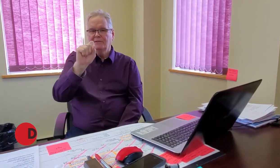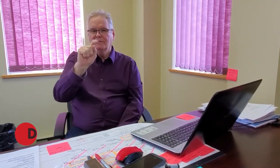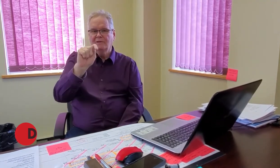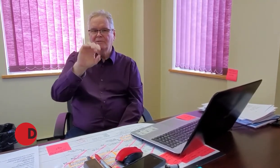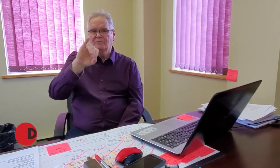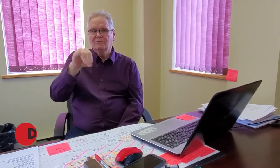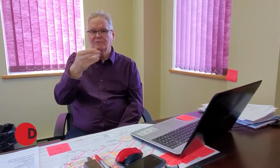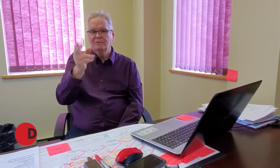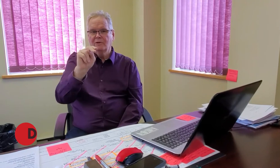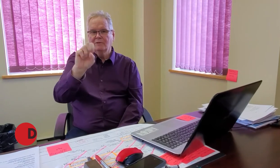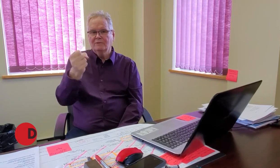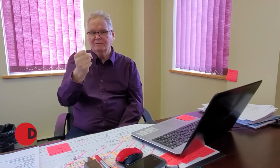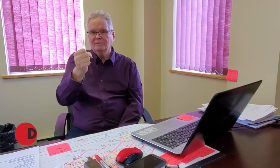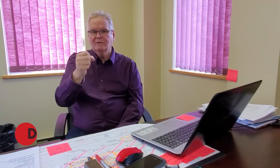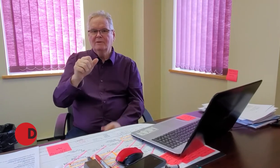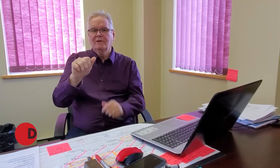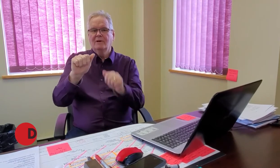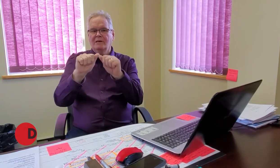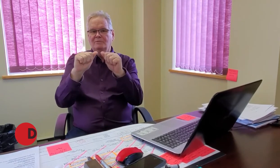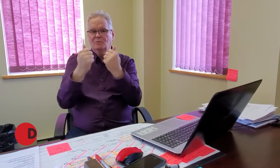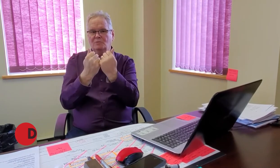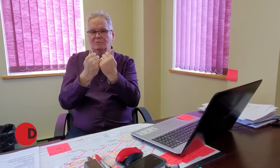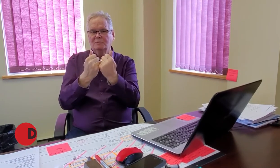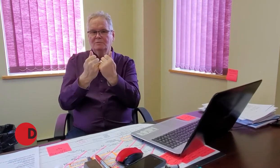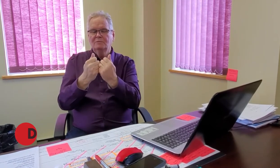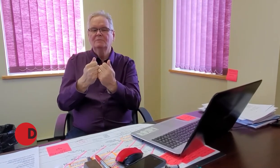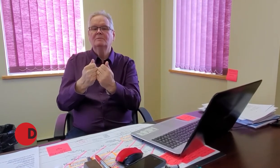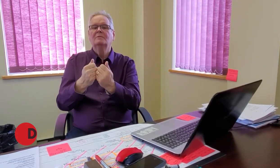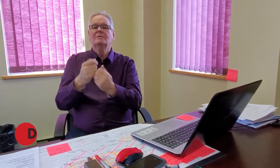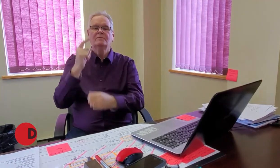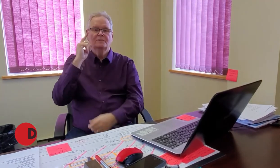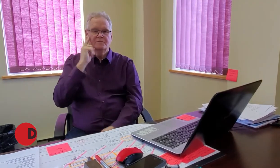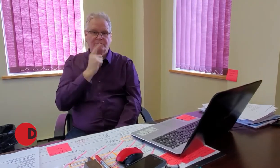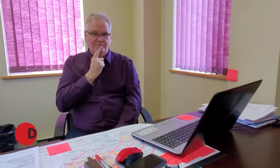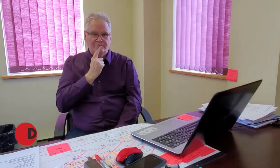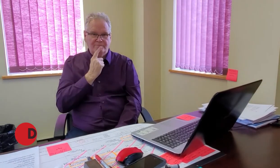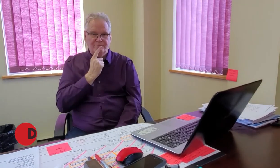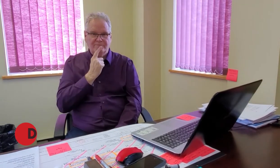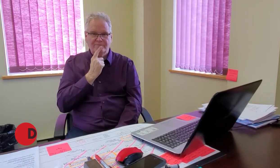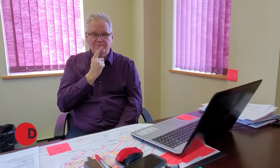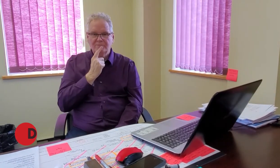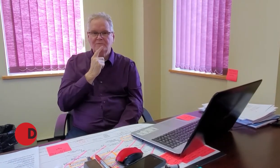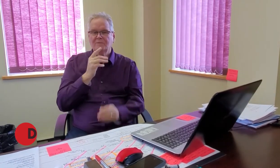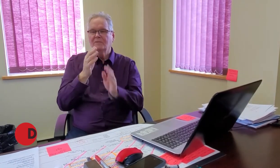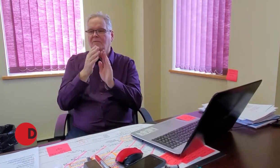name to St. John's Association of the Deaf.